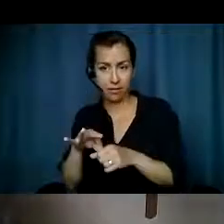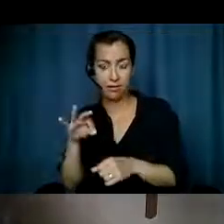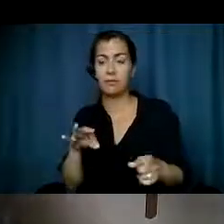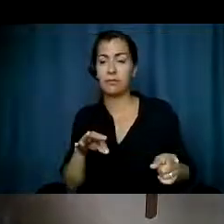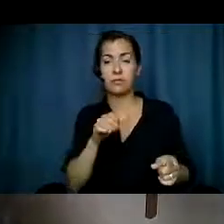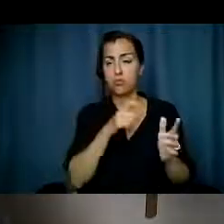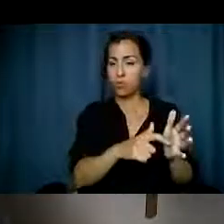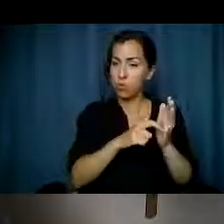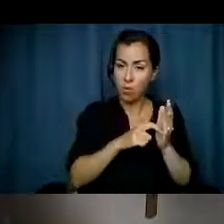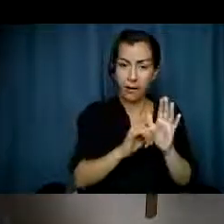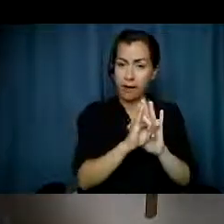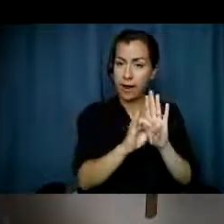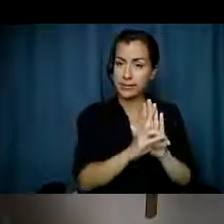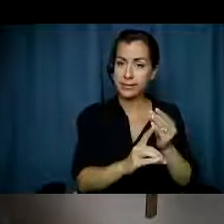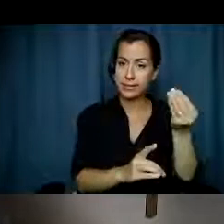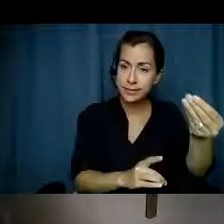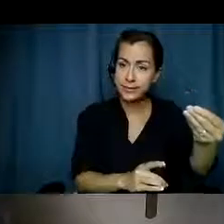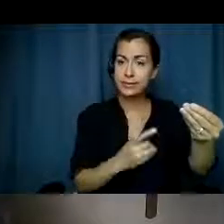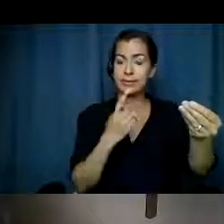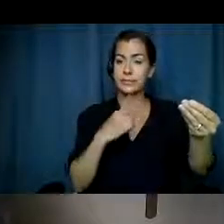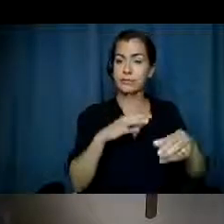Great thank you, I'm going to share my screen.